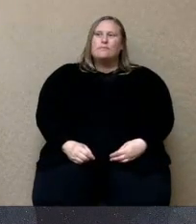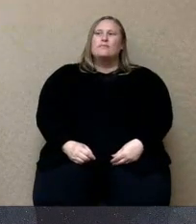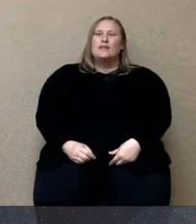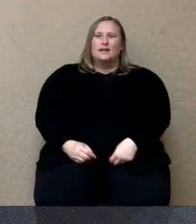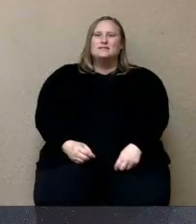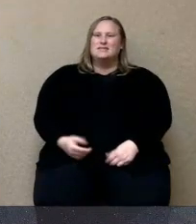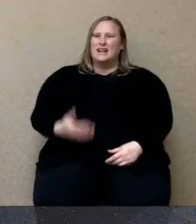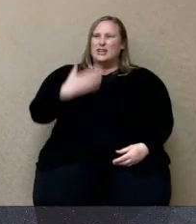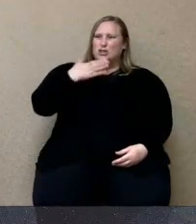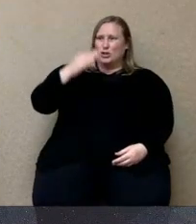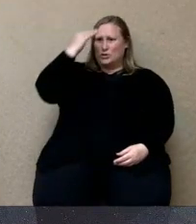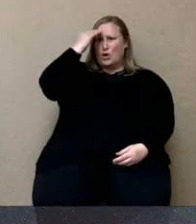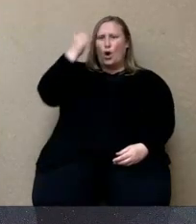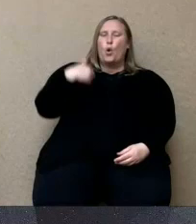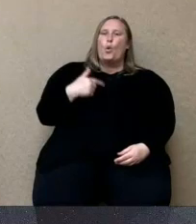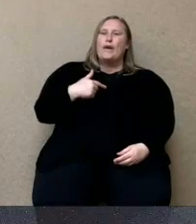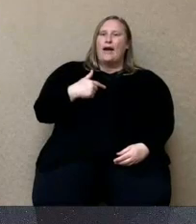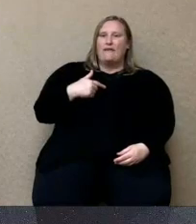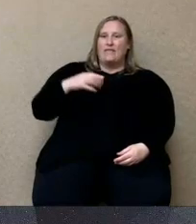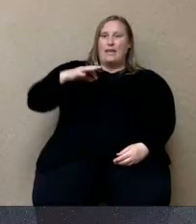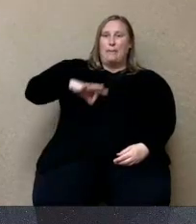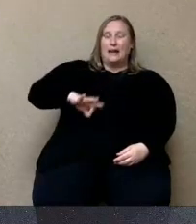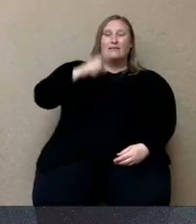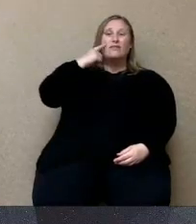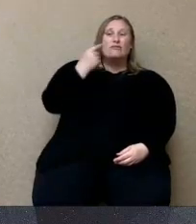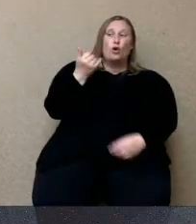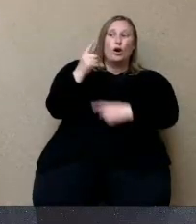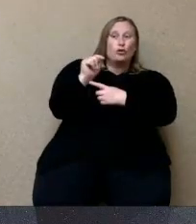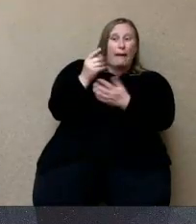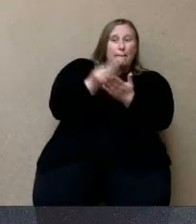using the TEPP and the USF grant to get effective